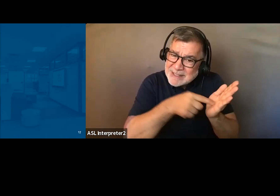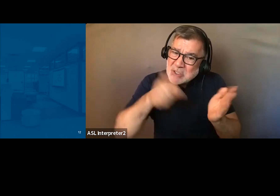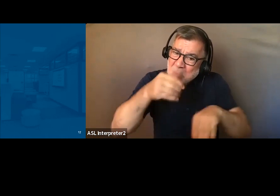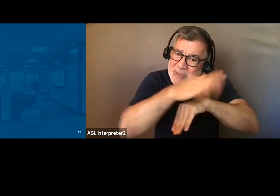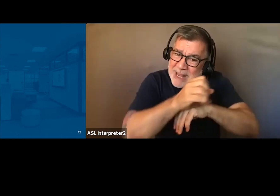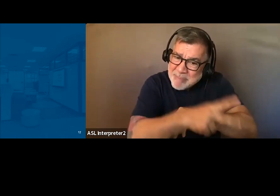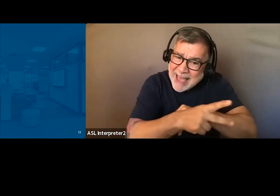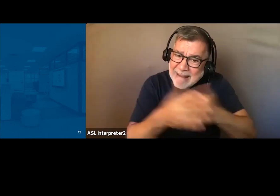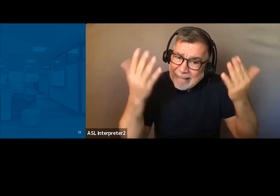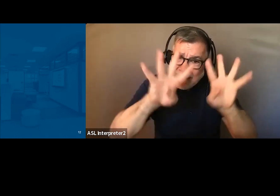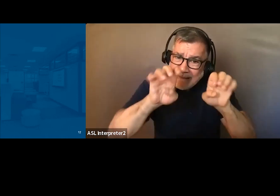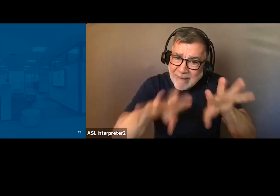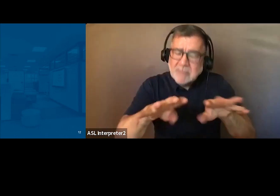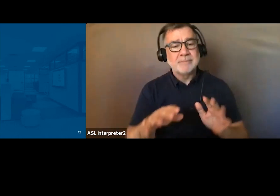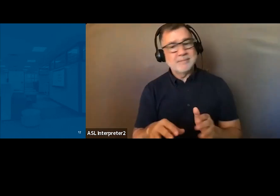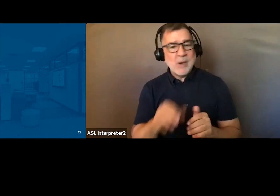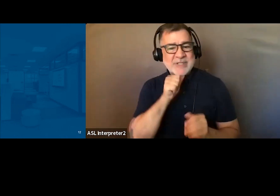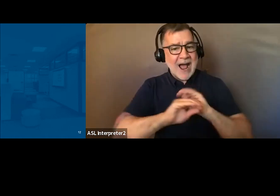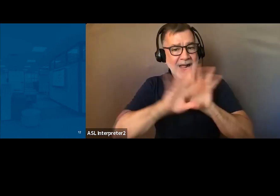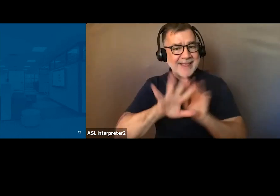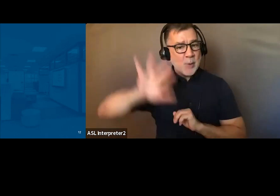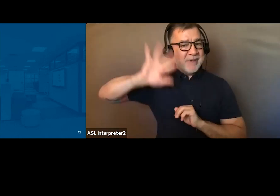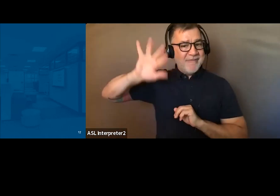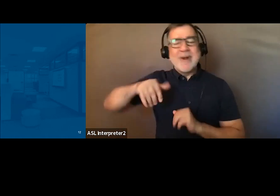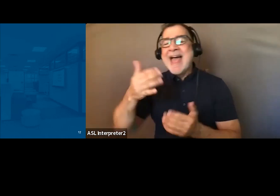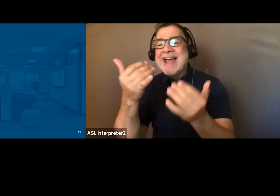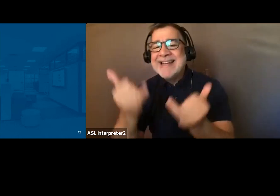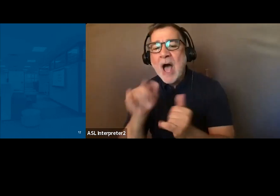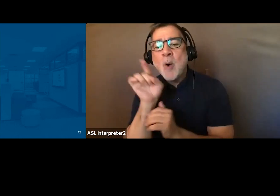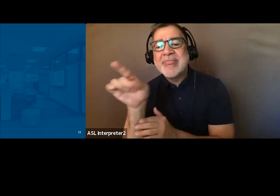So it'll be much more evident in the system as far as tracking what's needed, and when.